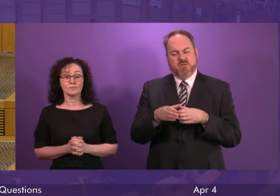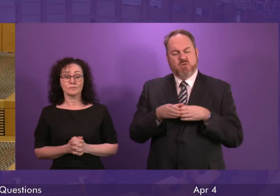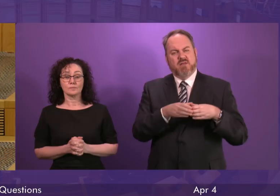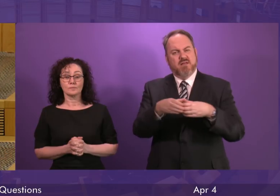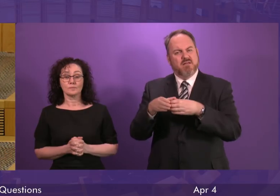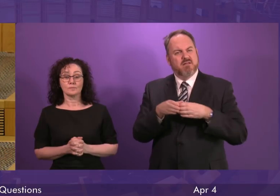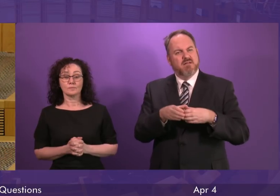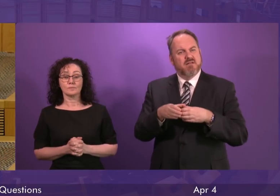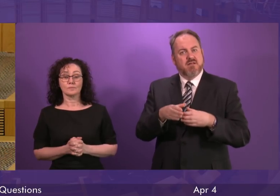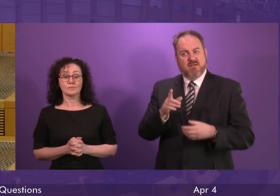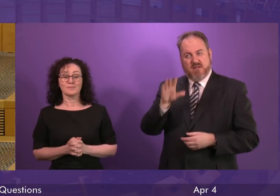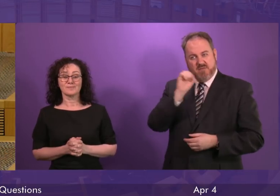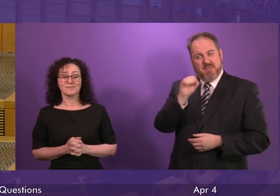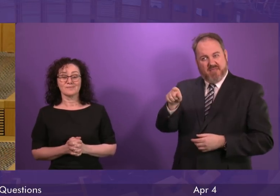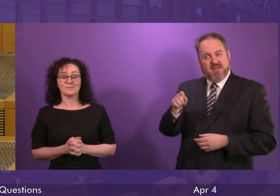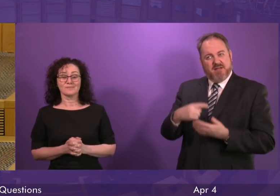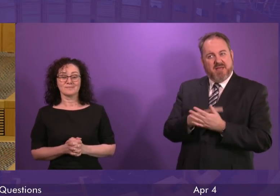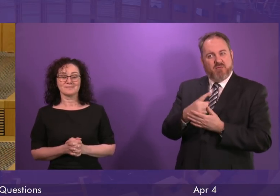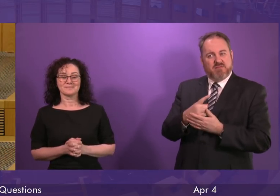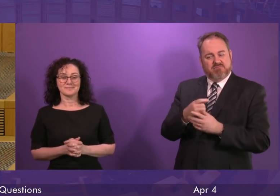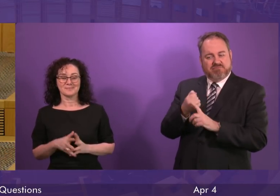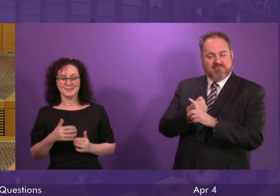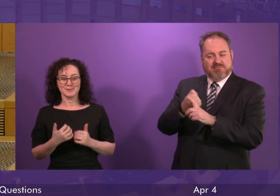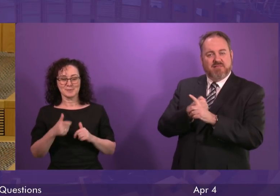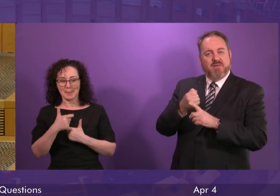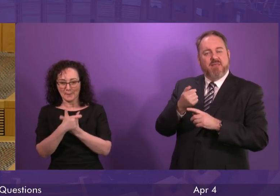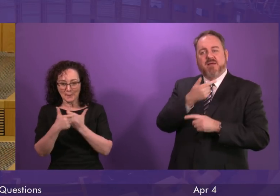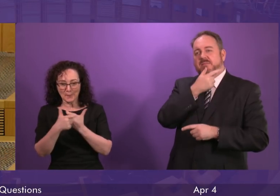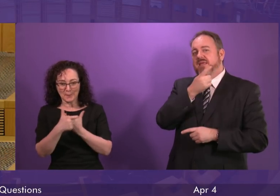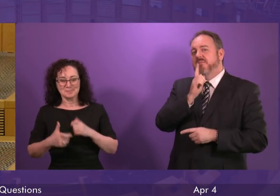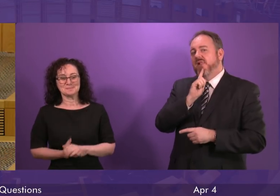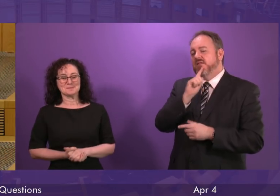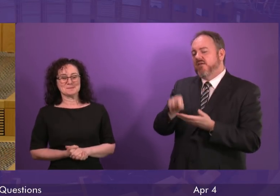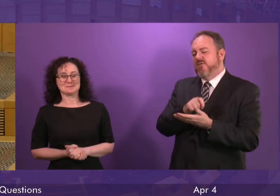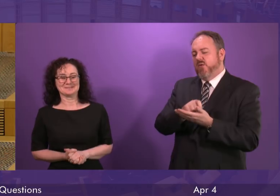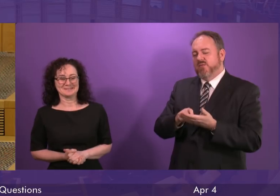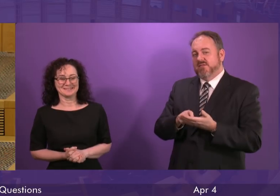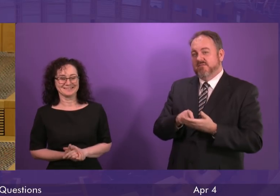to support the people’s vote. She changed her mind after I asked her.